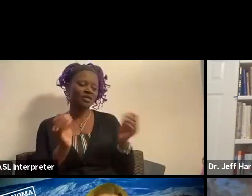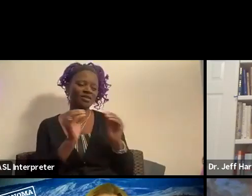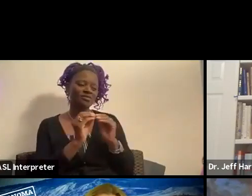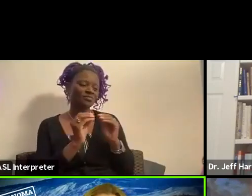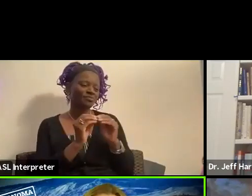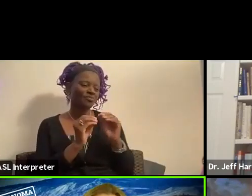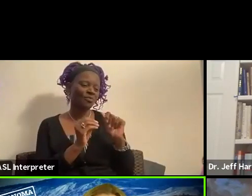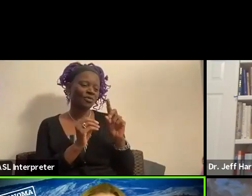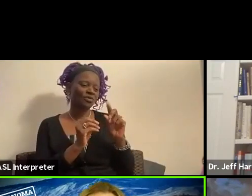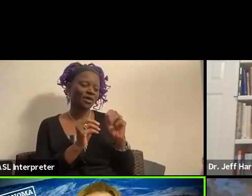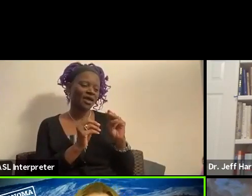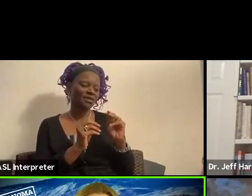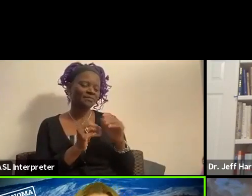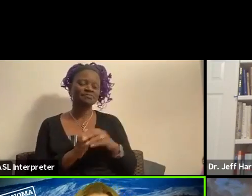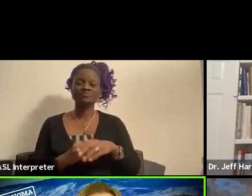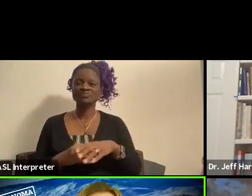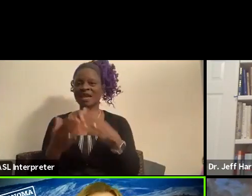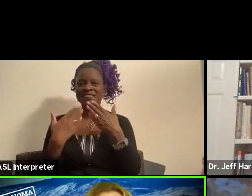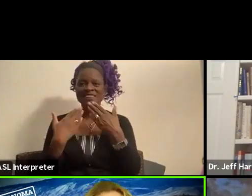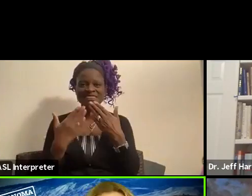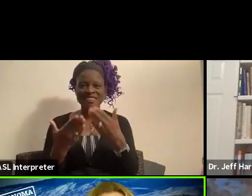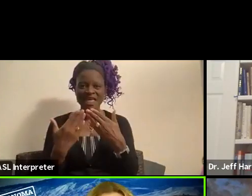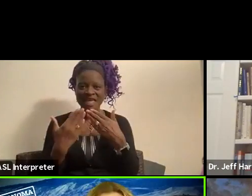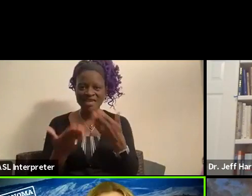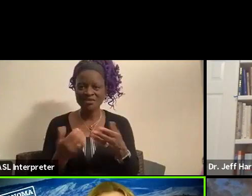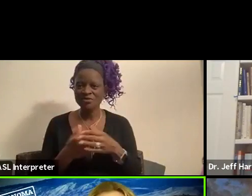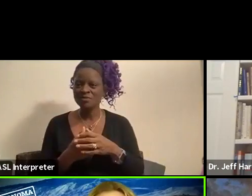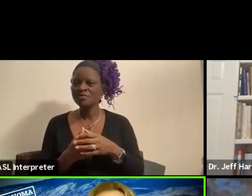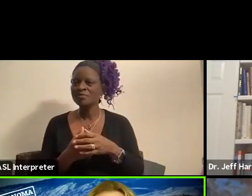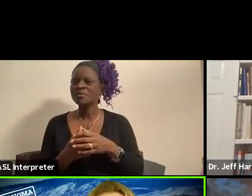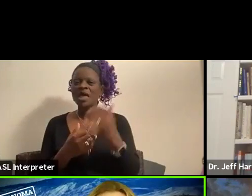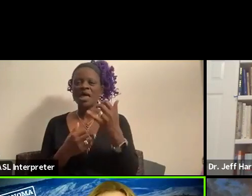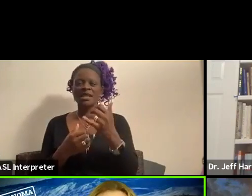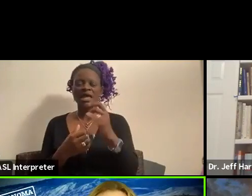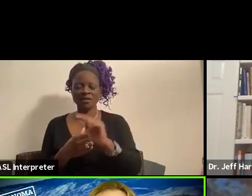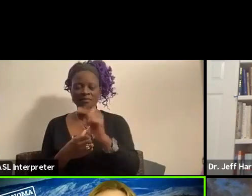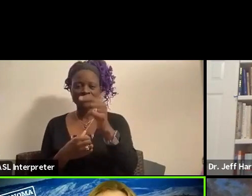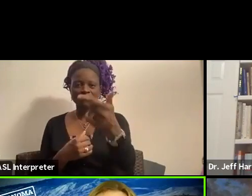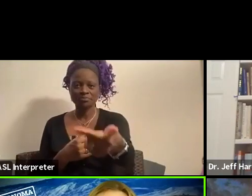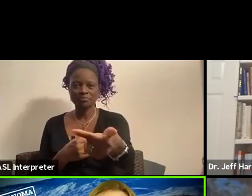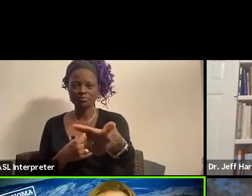Thank you very much. With that, I am going to hand the reins over to Paul, who I know his team has been